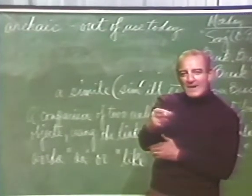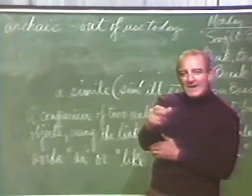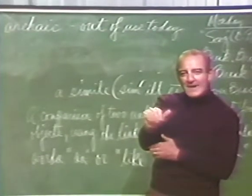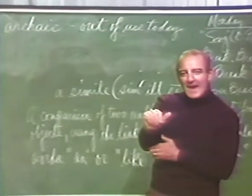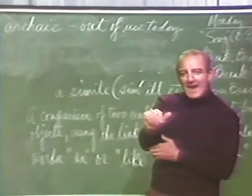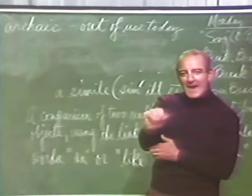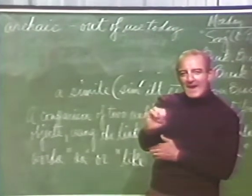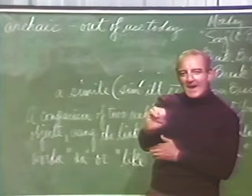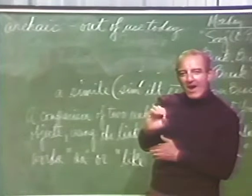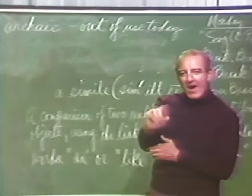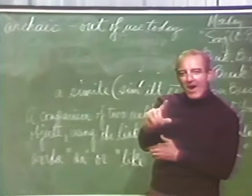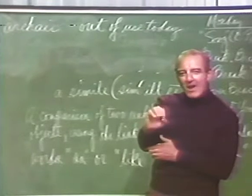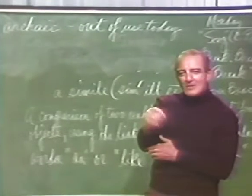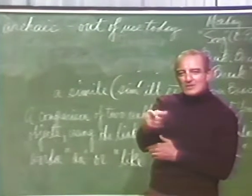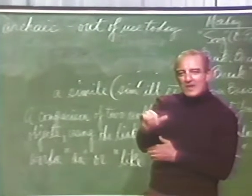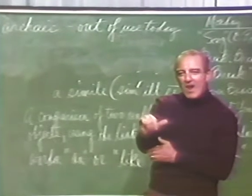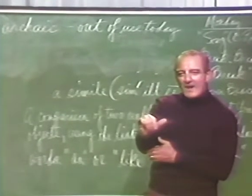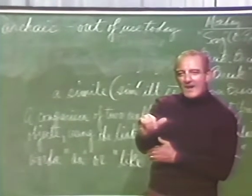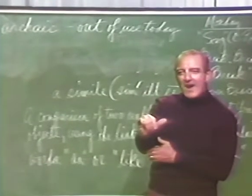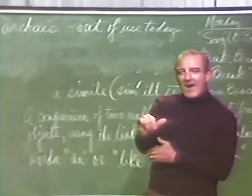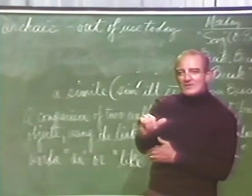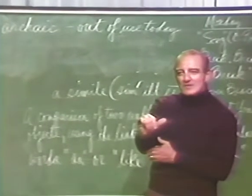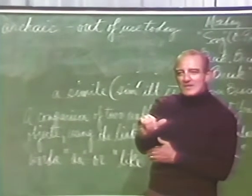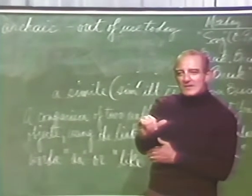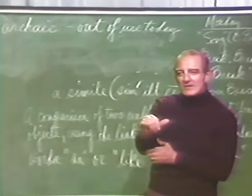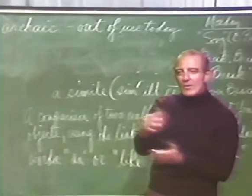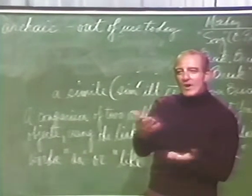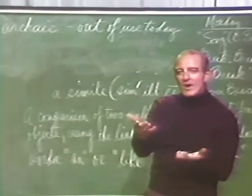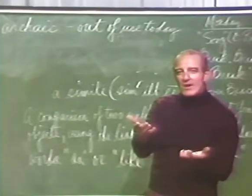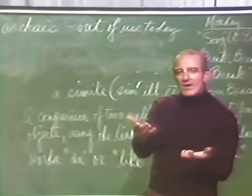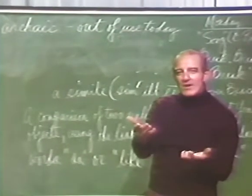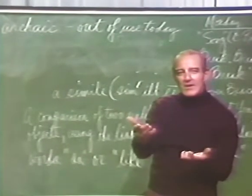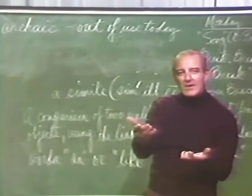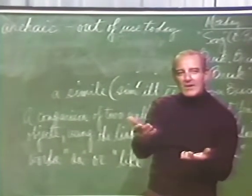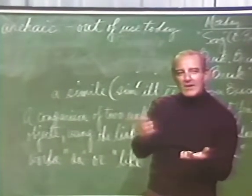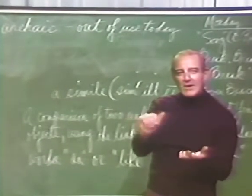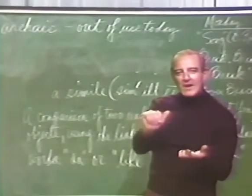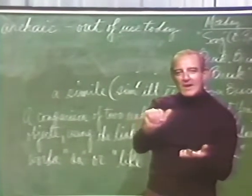WHAT? ARCHAEOLOGY. ARCHAEOLOGY.